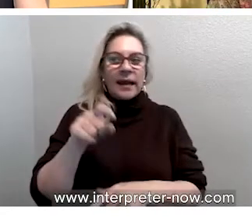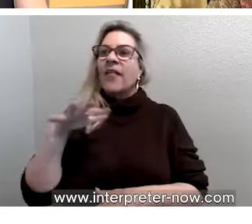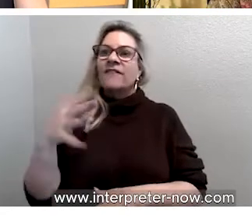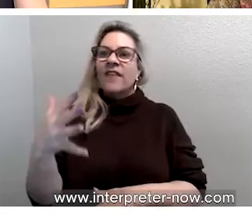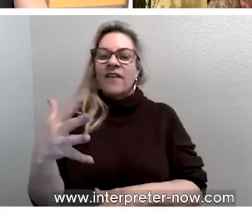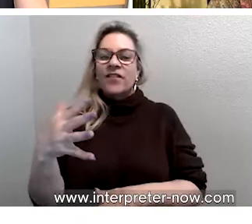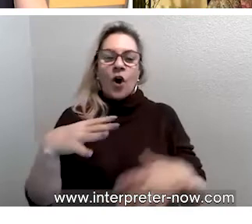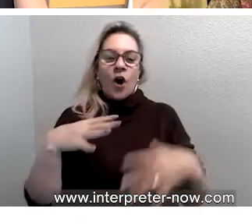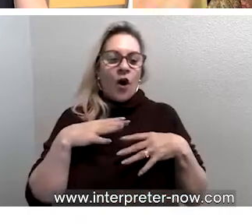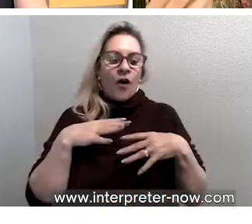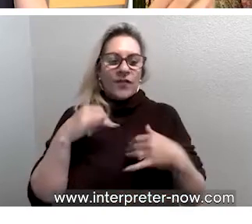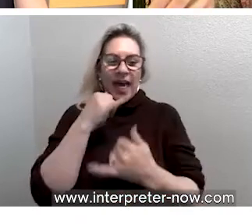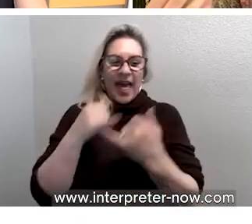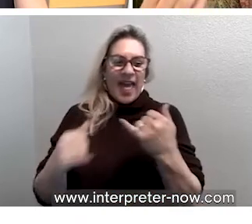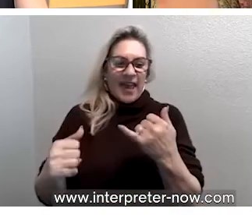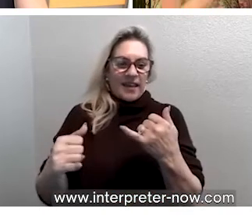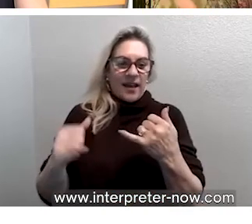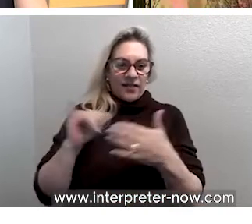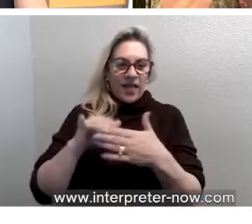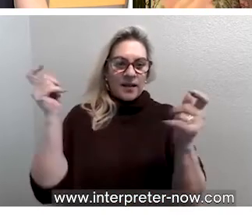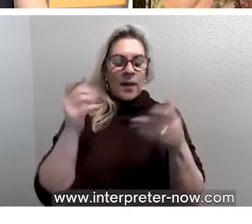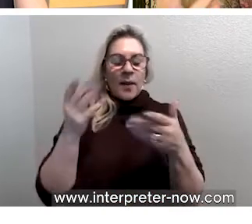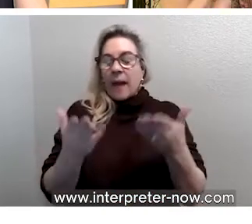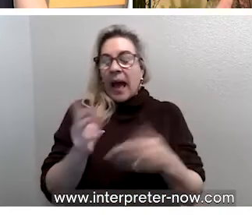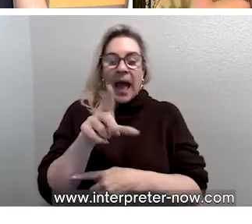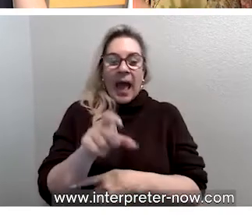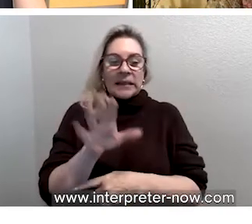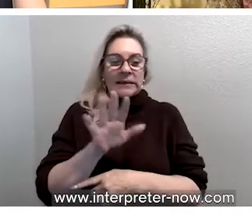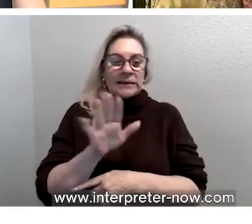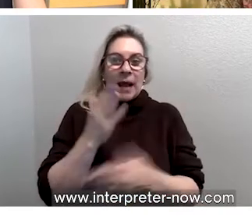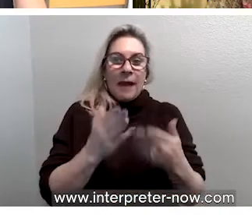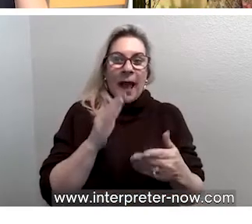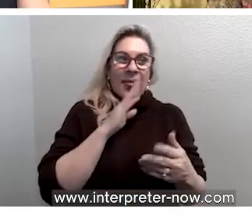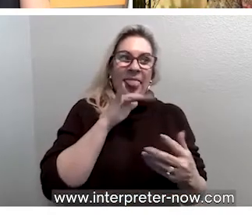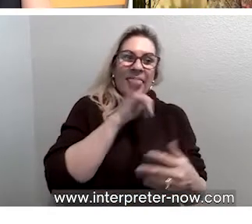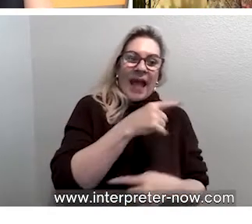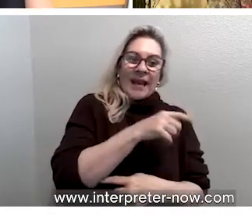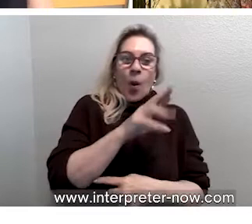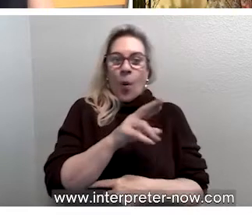at the end of Ramadan, they might ask for like, "Oh, it might be this day or this day, but I don't really know."